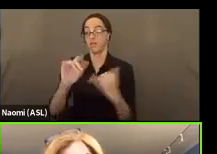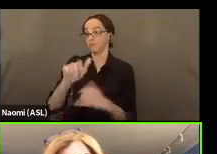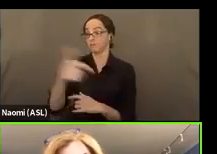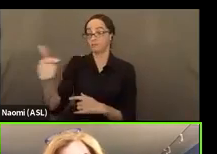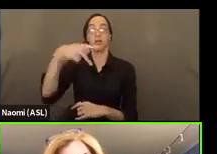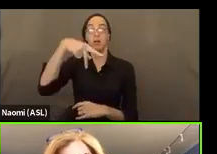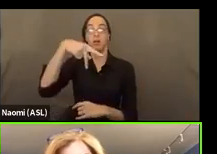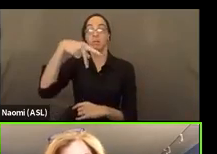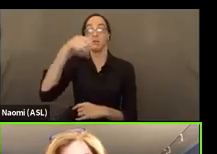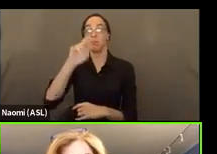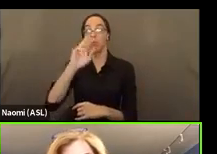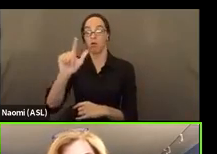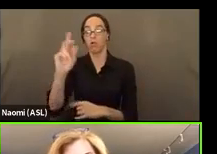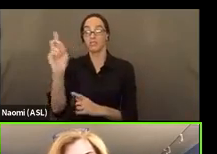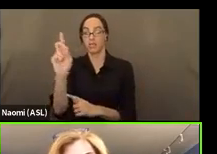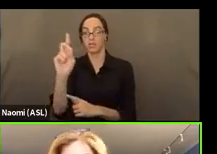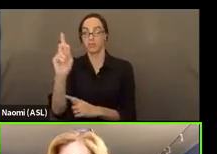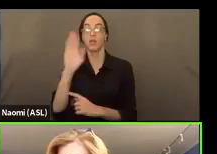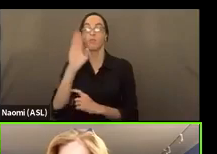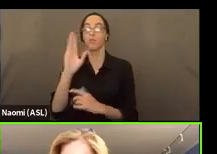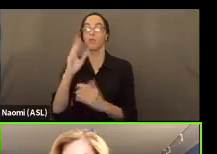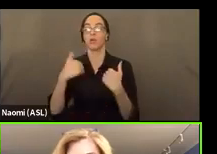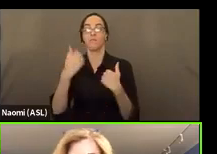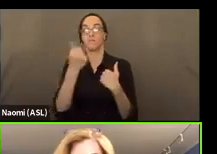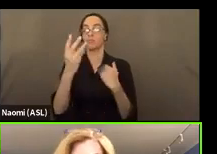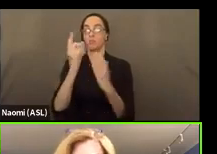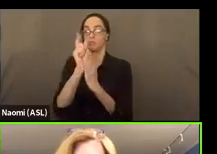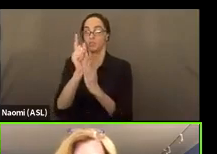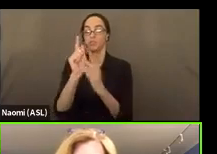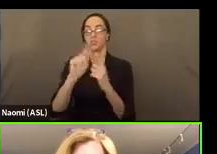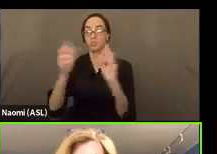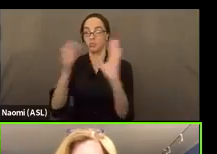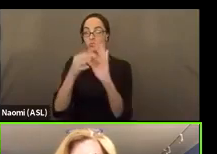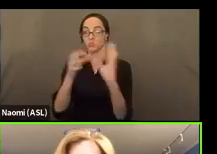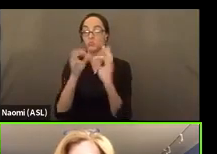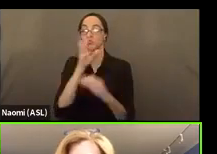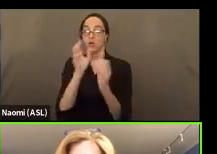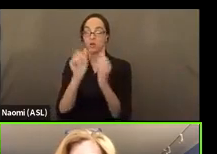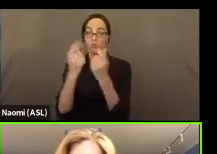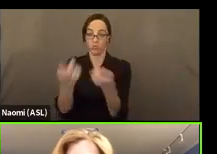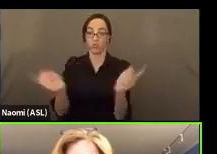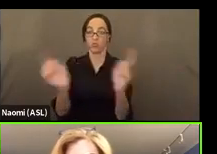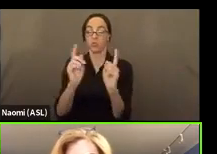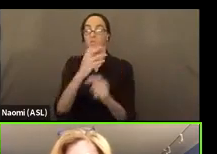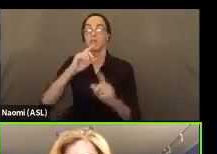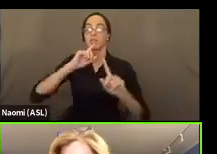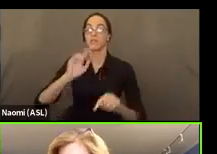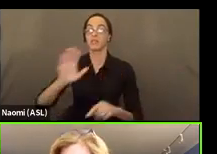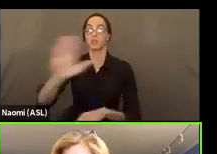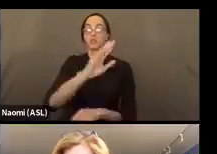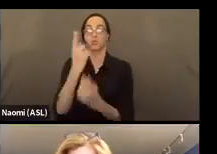to talk to you and then by all means enter questions paul nice to have you here yes thank